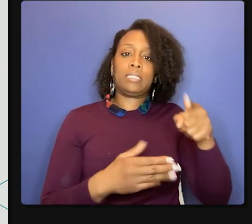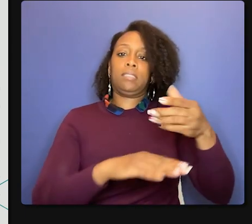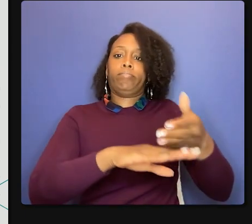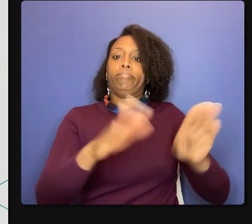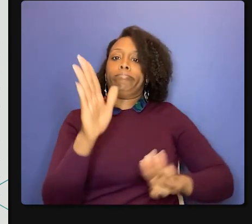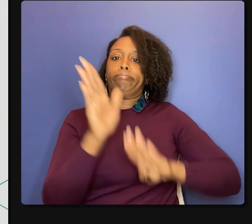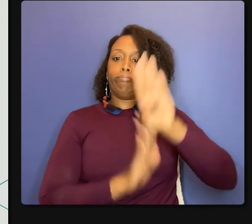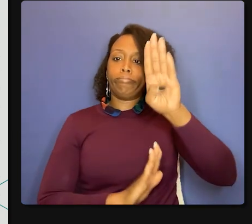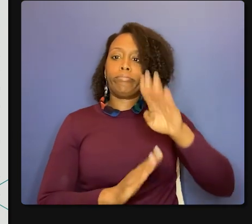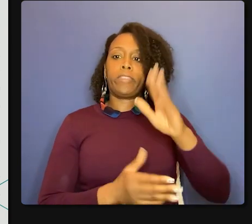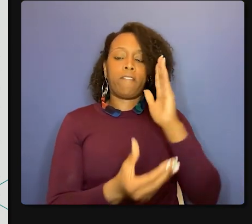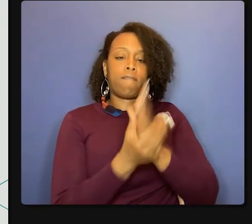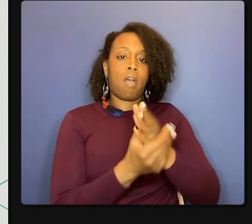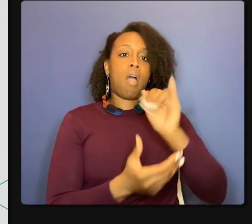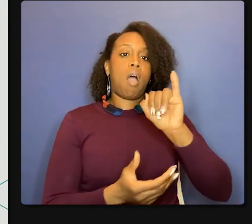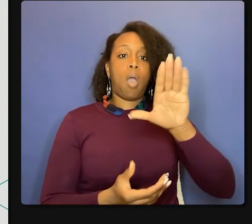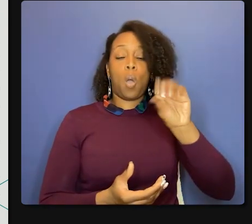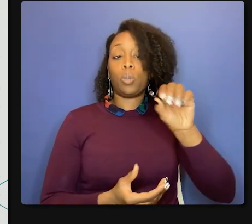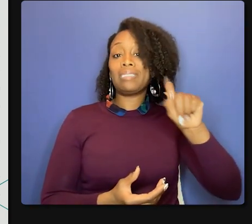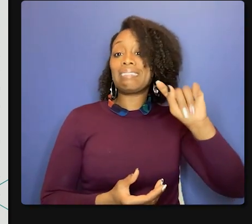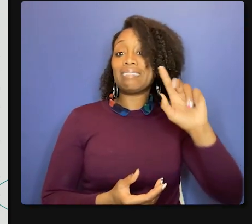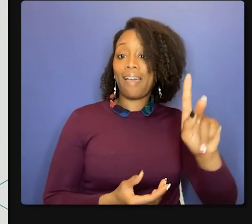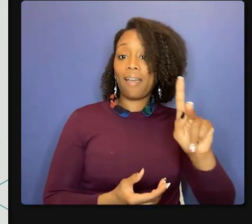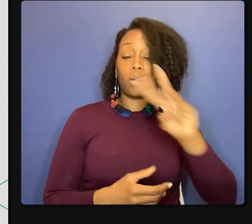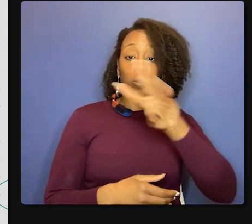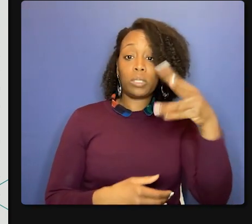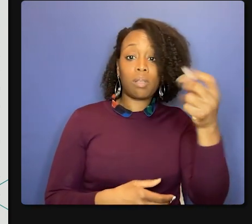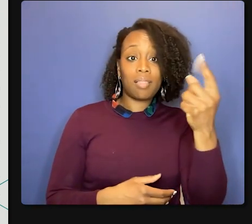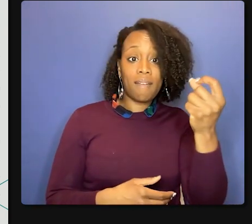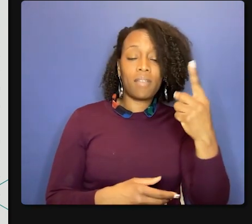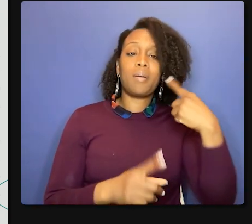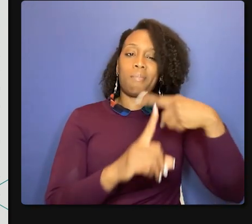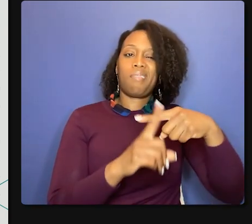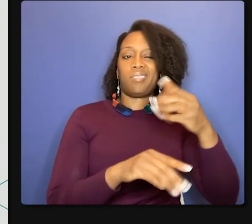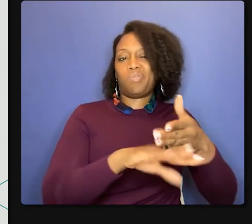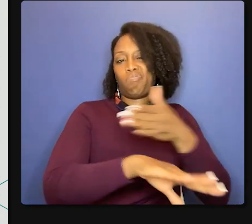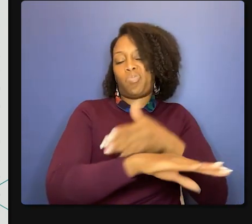in the file IO stack on Windows 11 and the improvements on that platform in general.